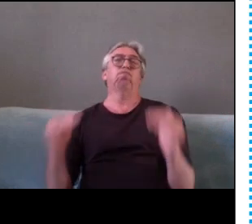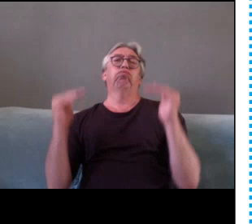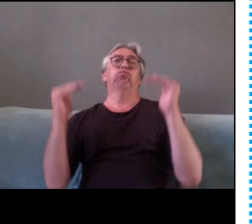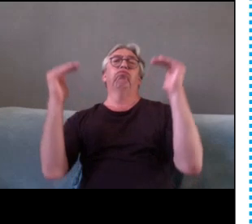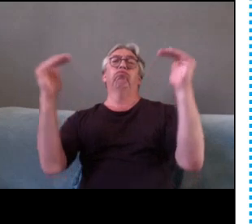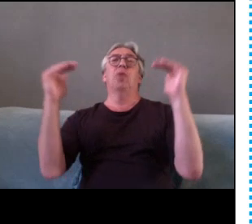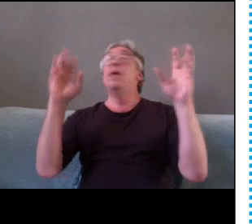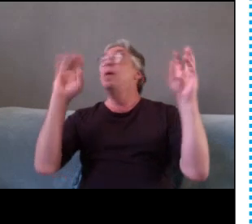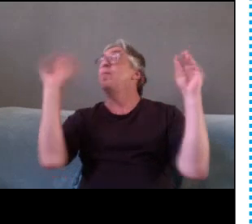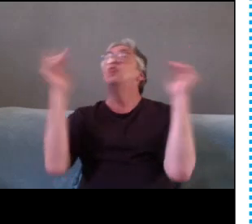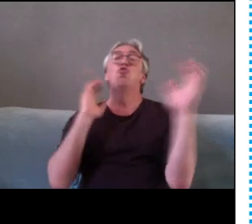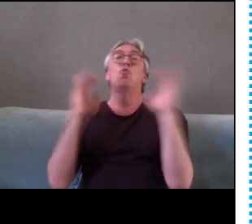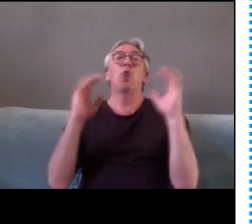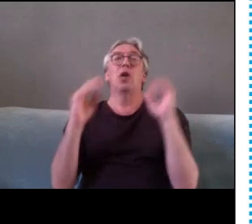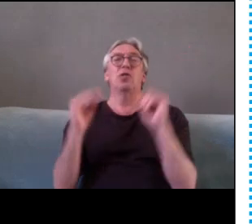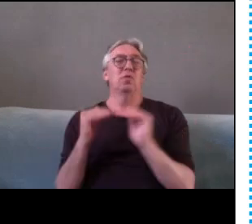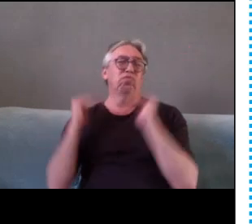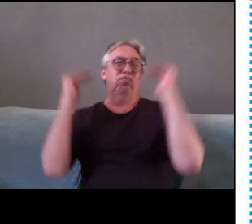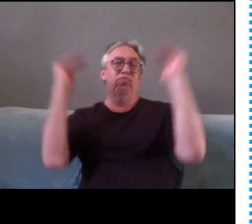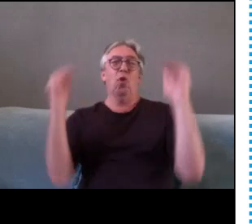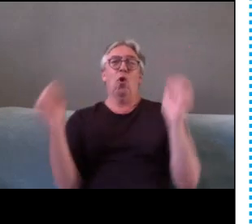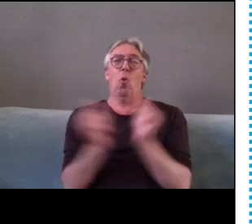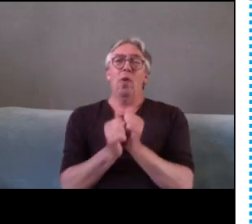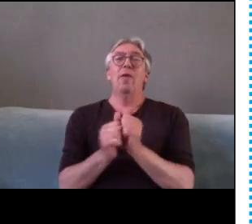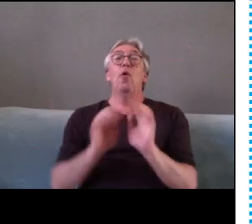using real-time text and total conversation services